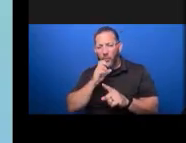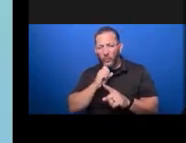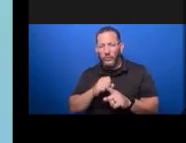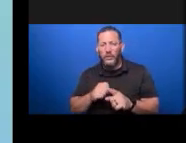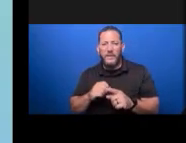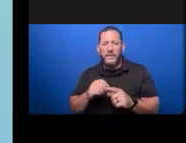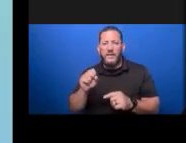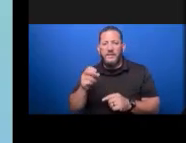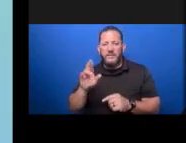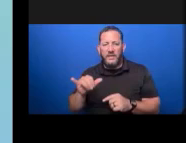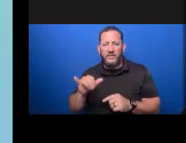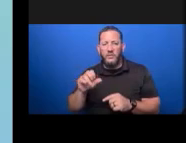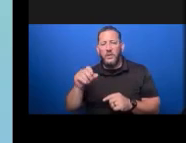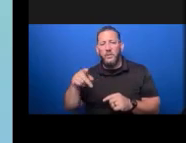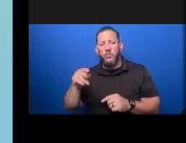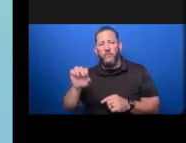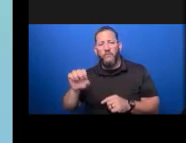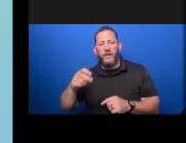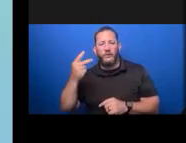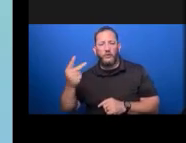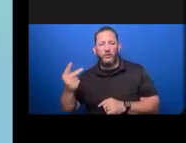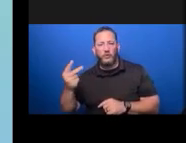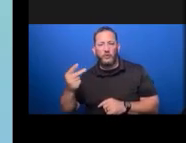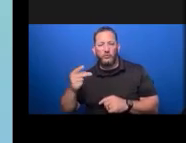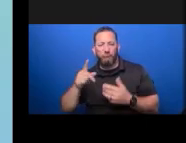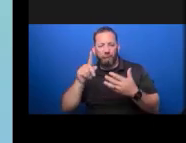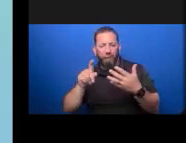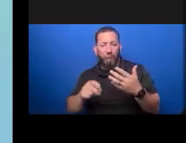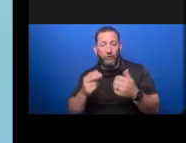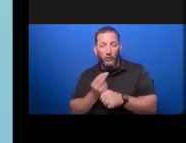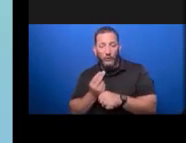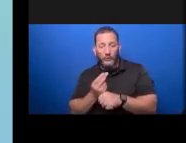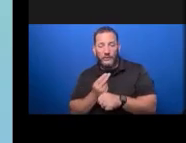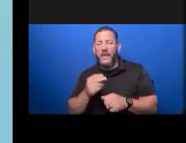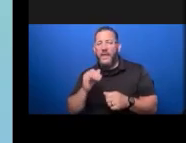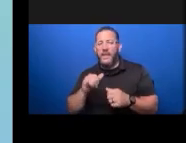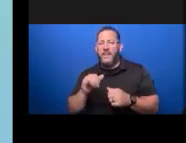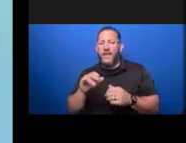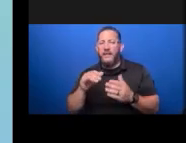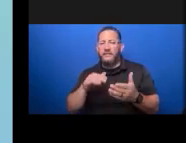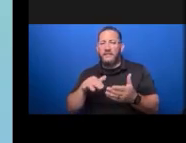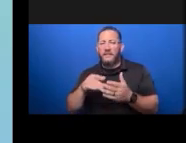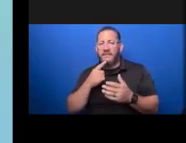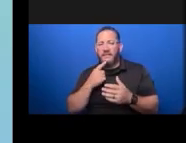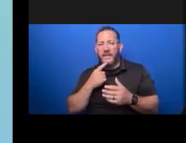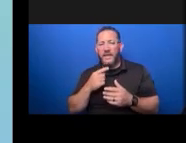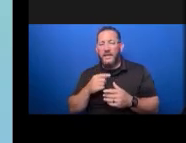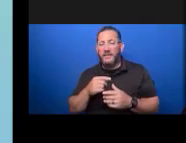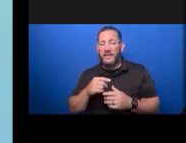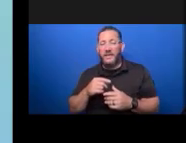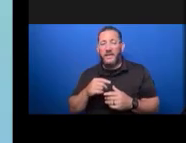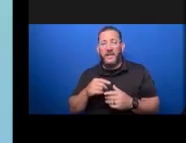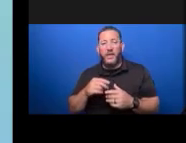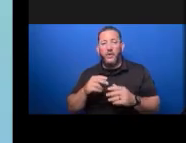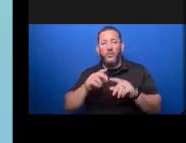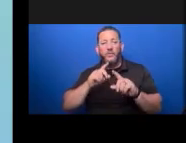two was used. The study study cited and it reported that atypical sensory responsiveness emerges during the first months